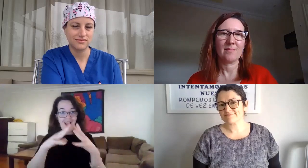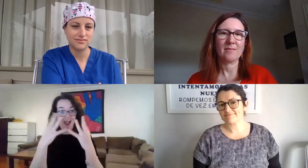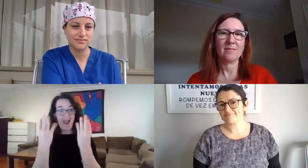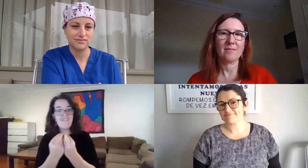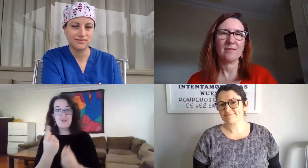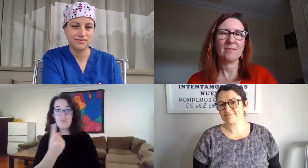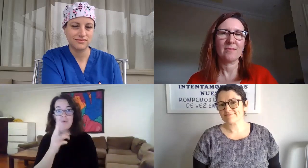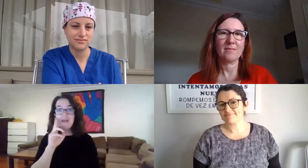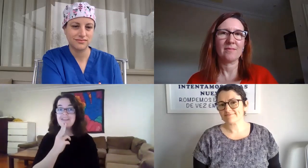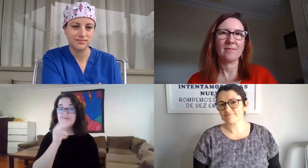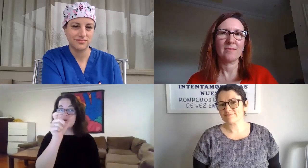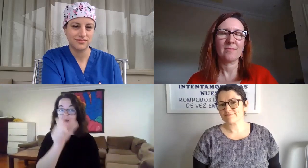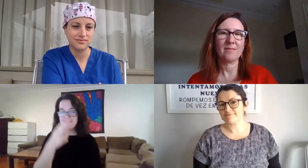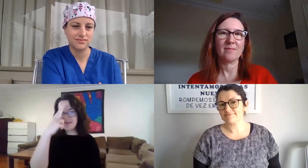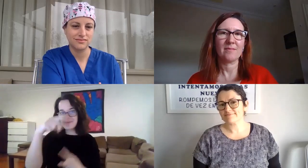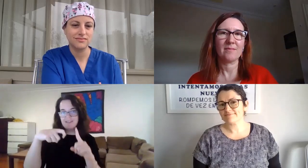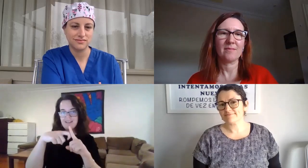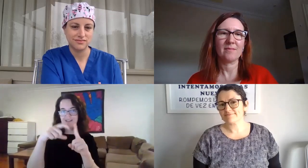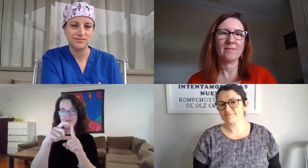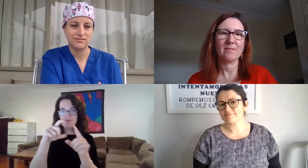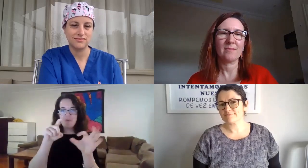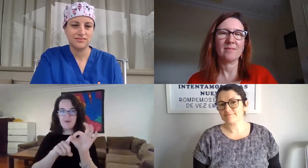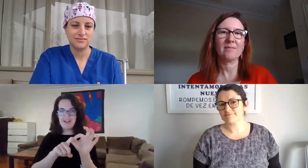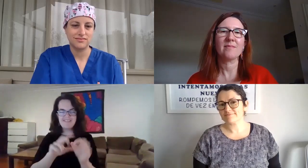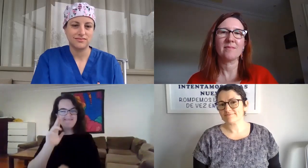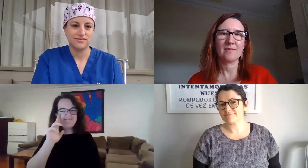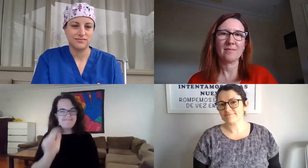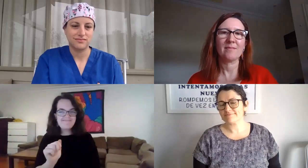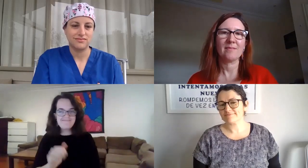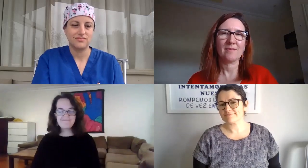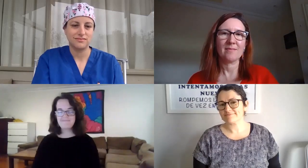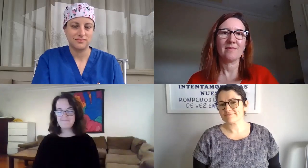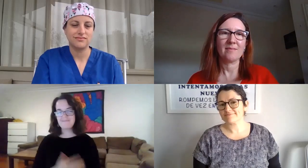book was authored by a photographer and her name is